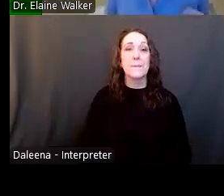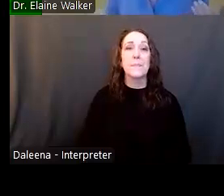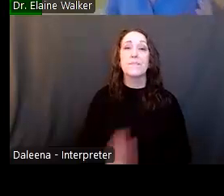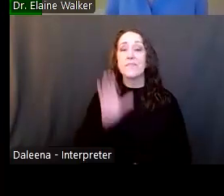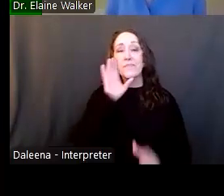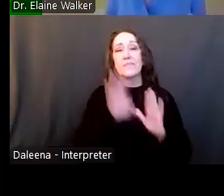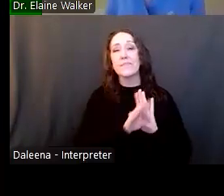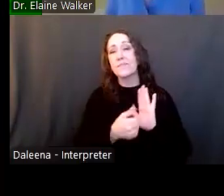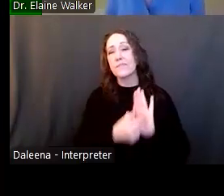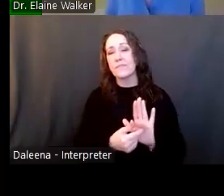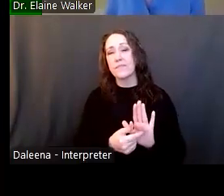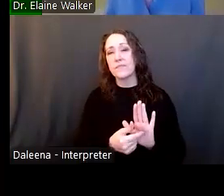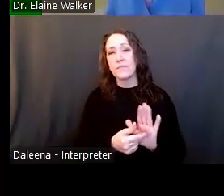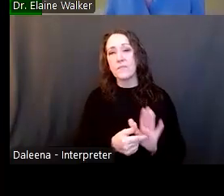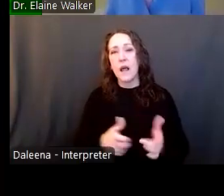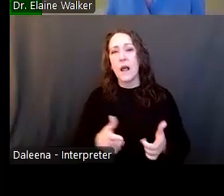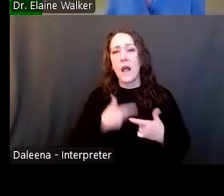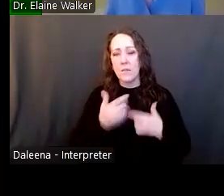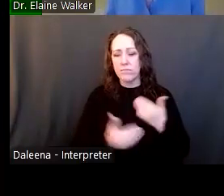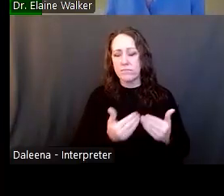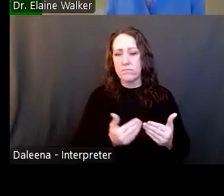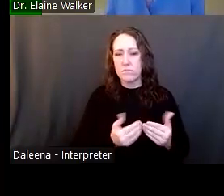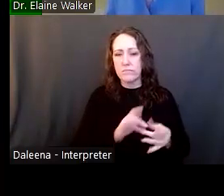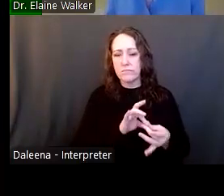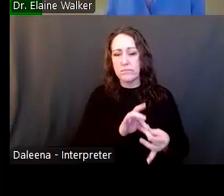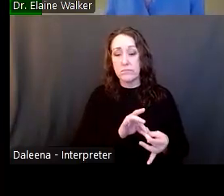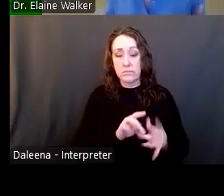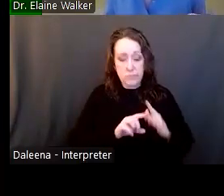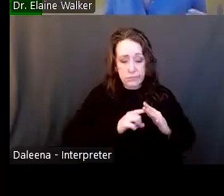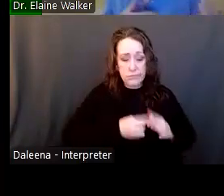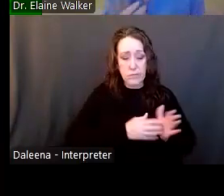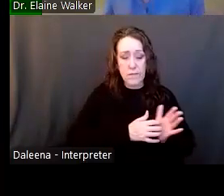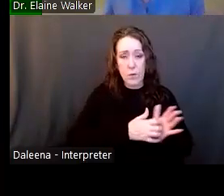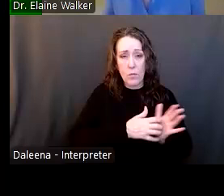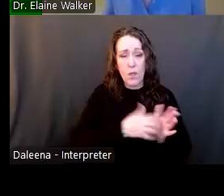kind of the life course with respect to the origins of vulnerability and the factors that